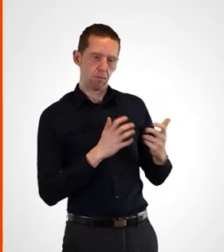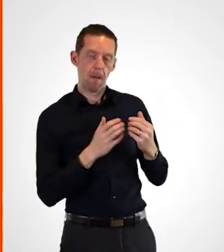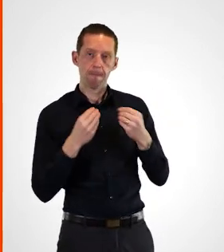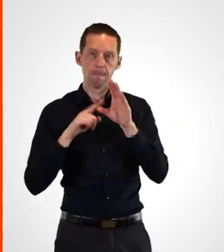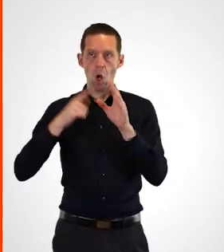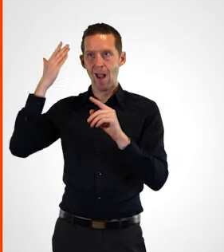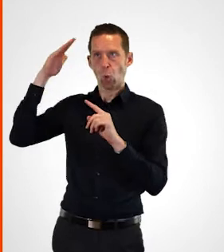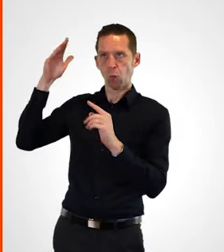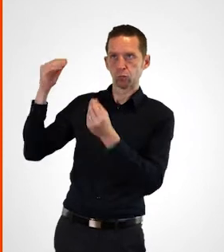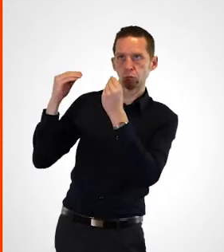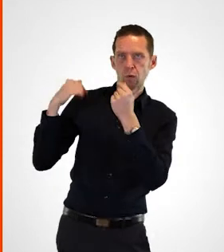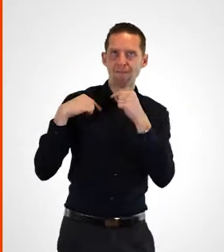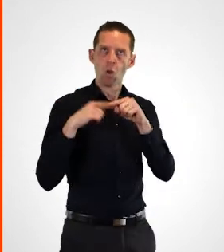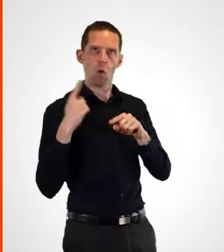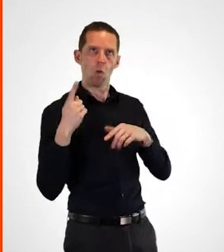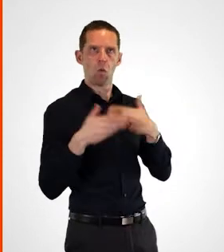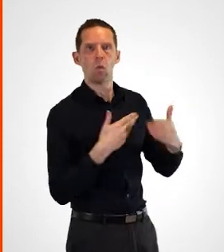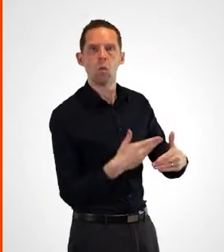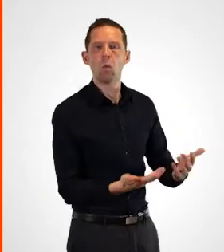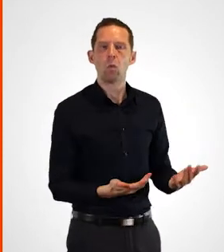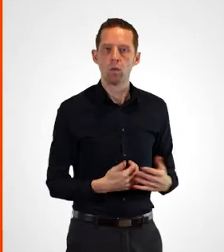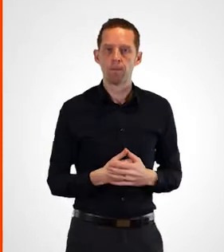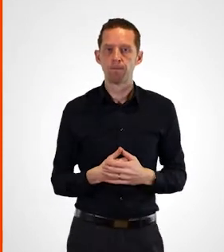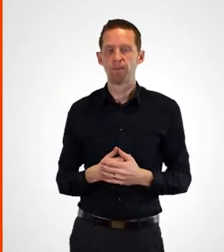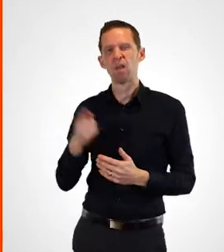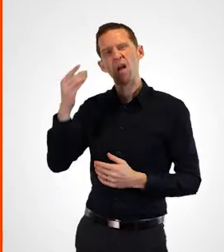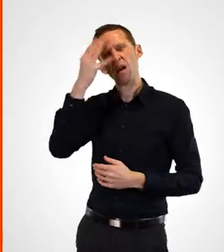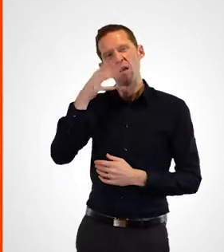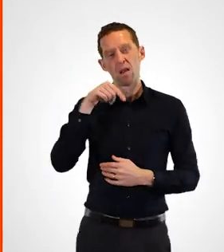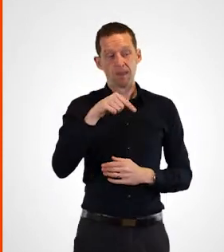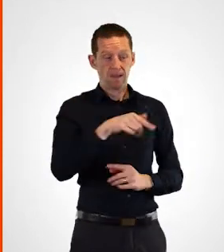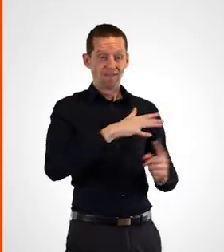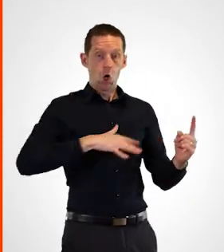in their environment. And that this environment that they're in hugely impacts